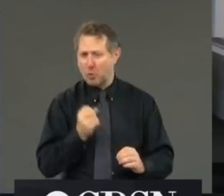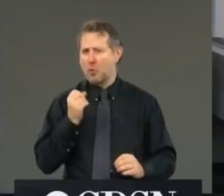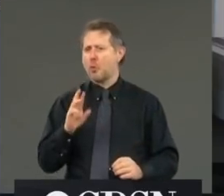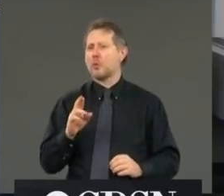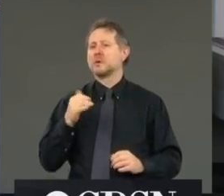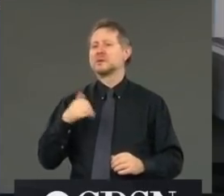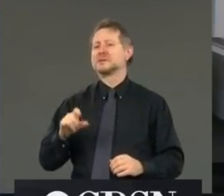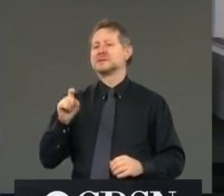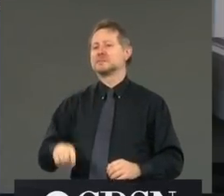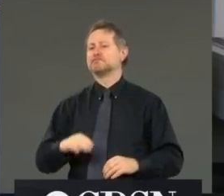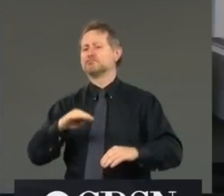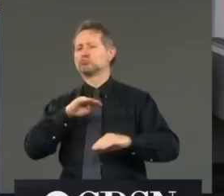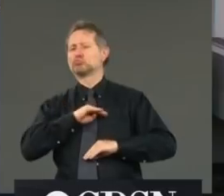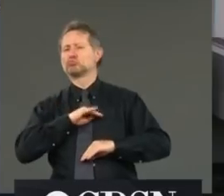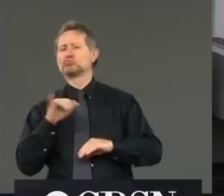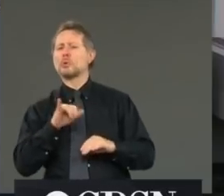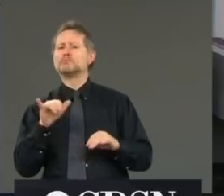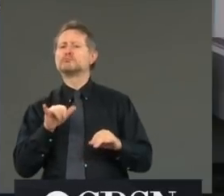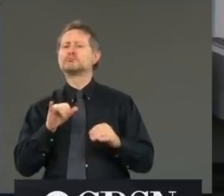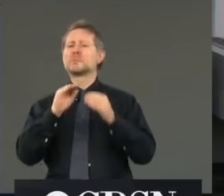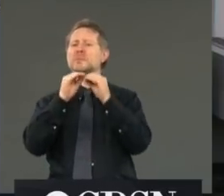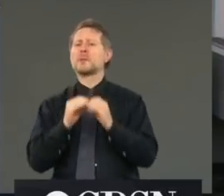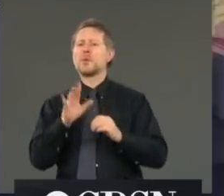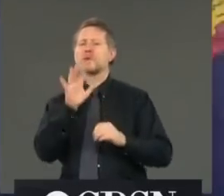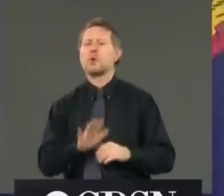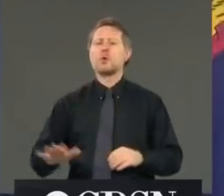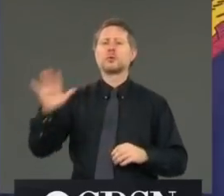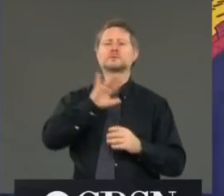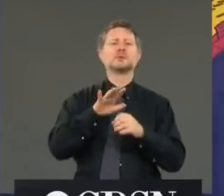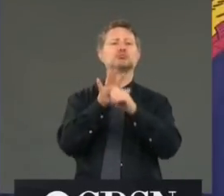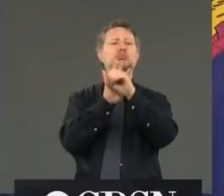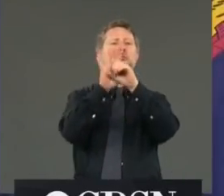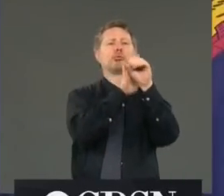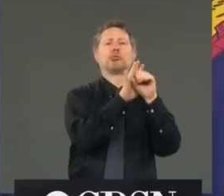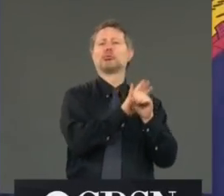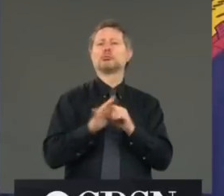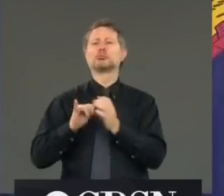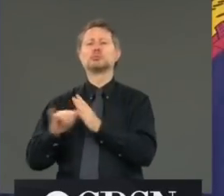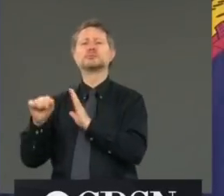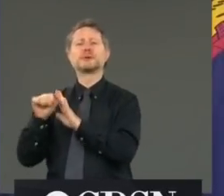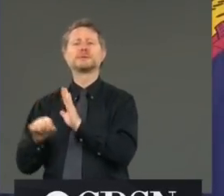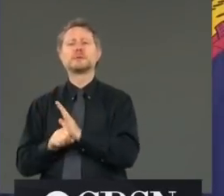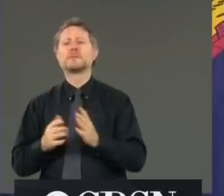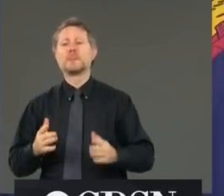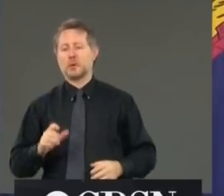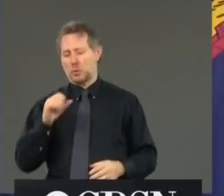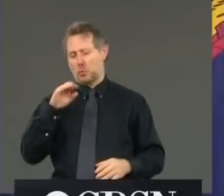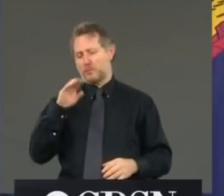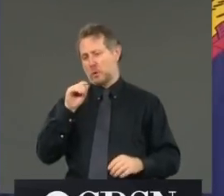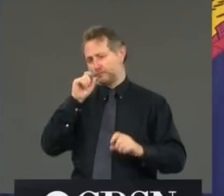THEY HAVE IN MUSIC THEIR DOWNWARD TRAJECTORY WAS NOT EFFECTIVE MEASURE. MY QUESTION IS , IS YOUR OFFICE